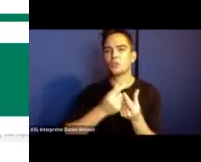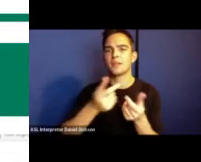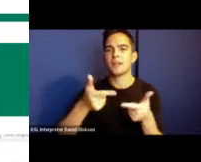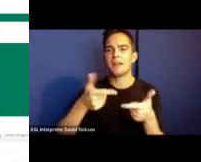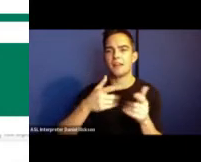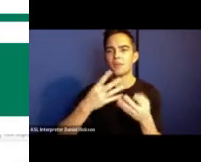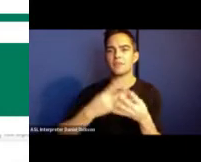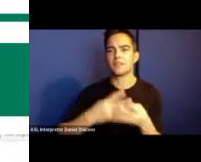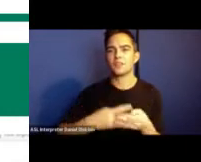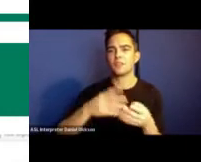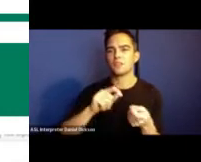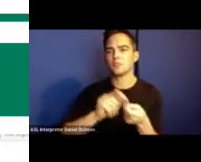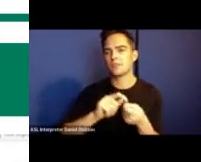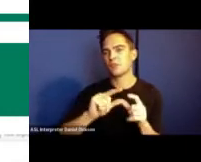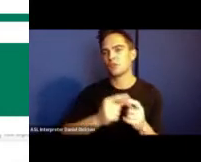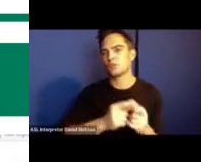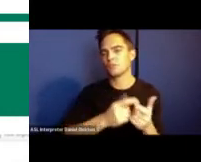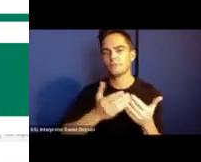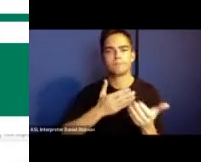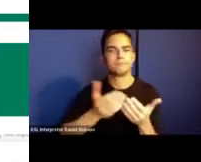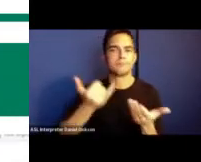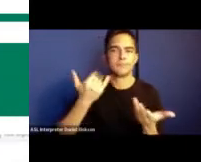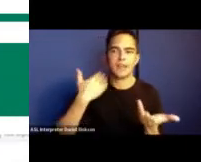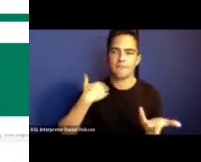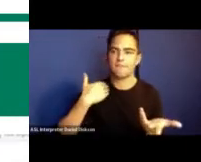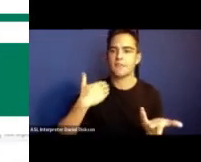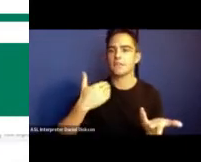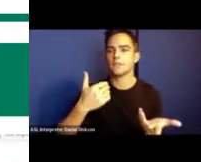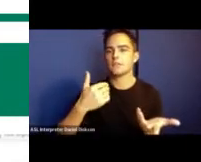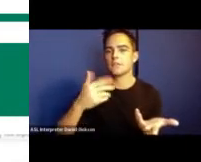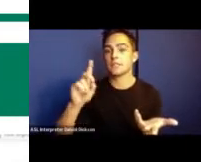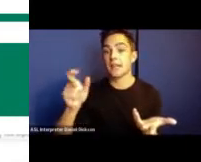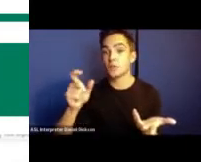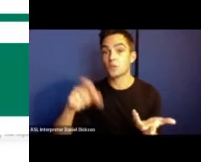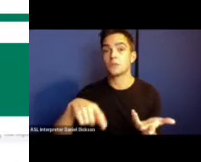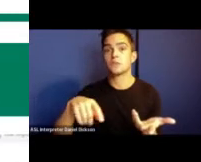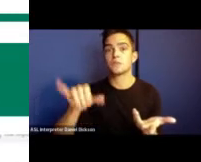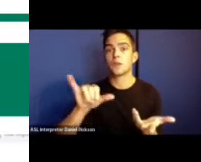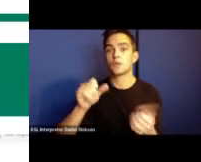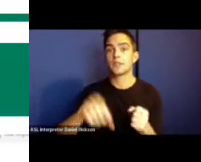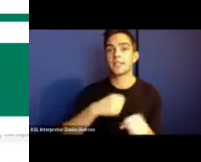those specific groups whether they have either diagnosis as well as the years which they responded.